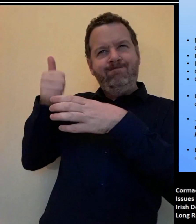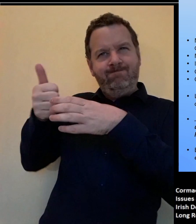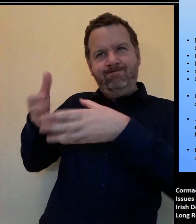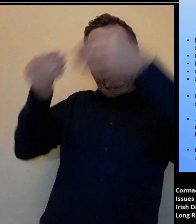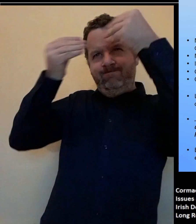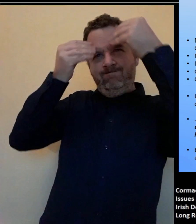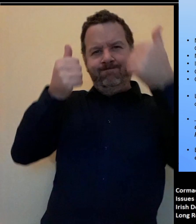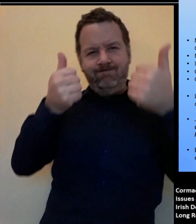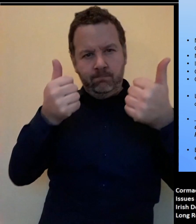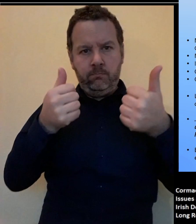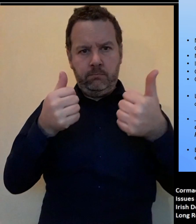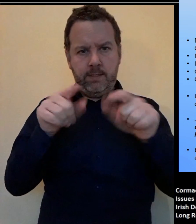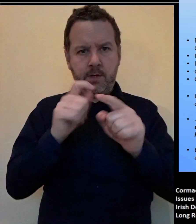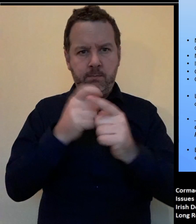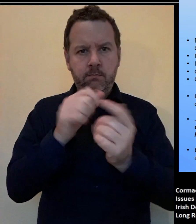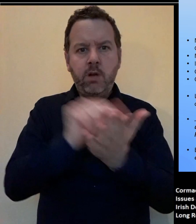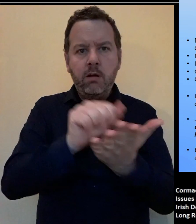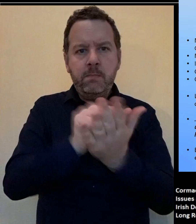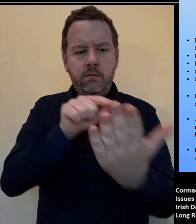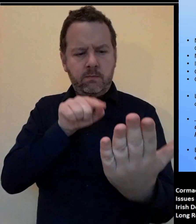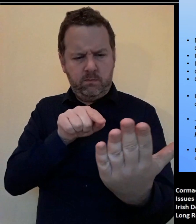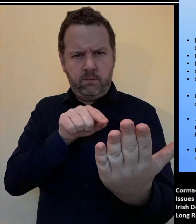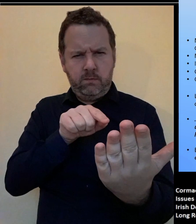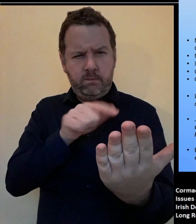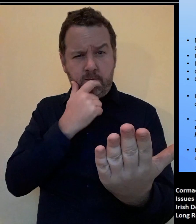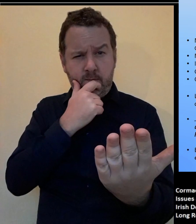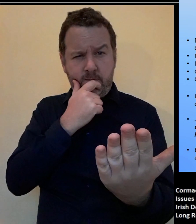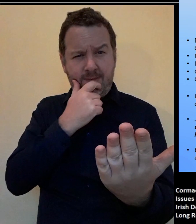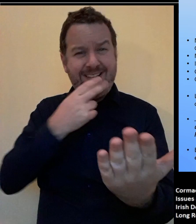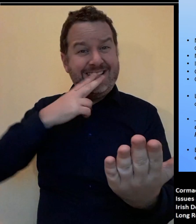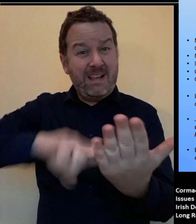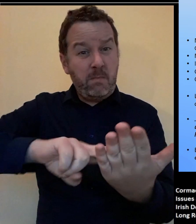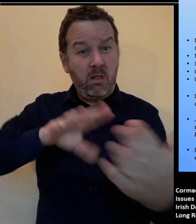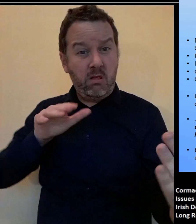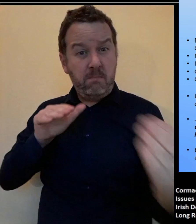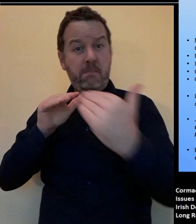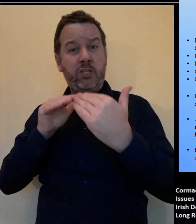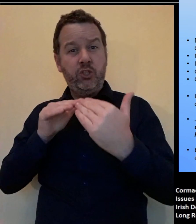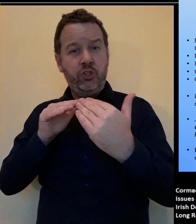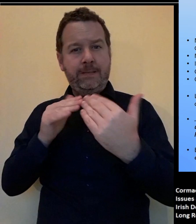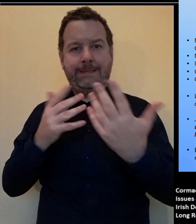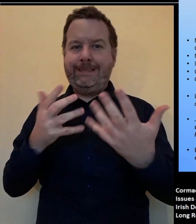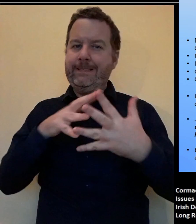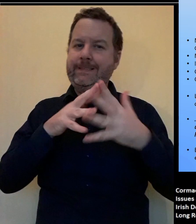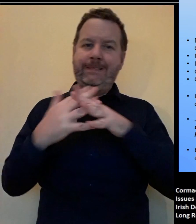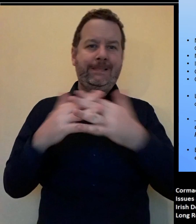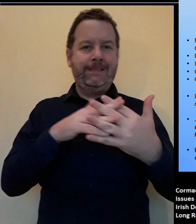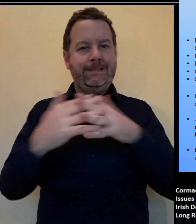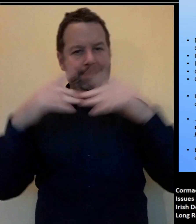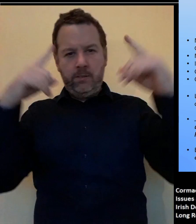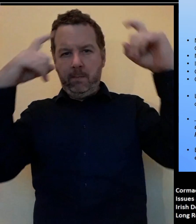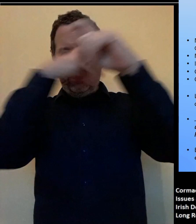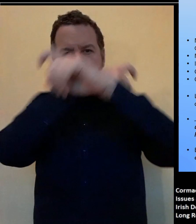for such people were used in the period were looking at, becomes complex.